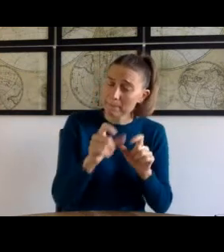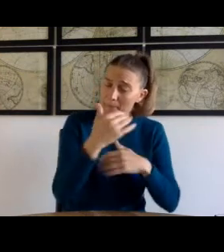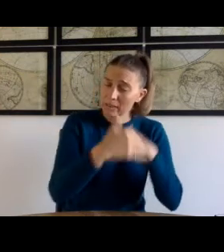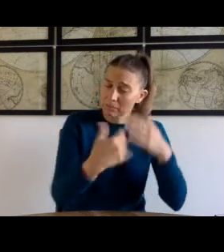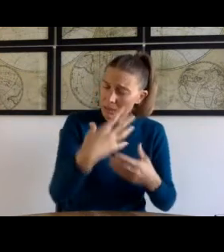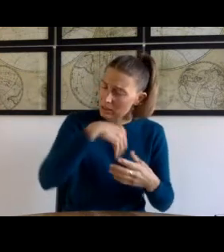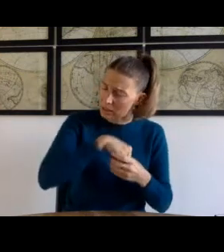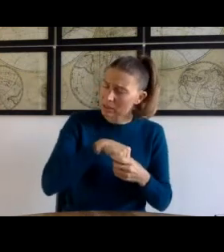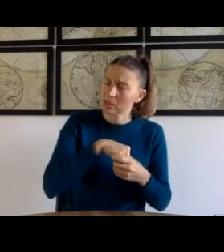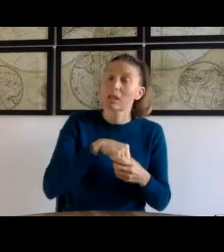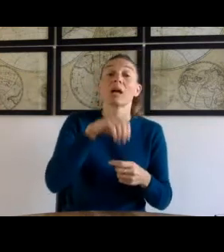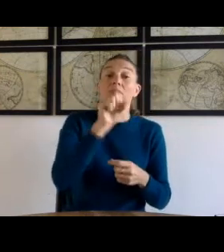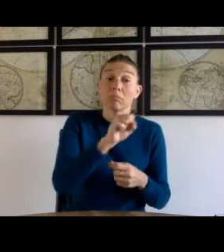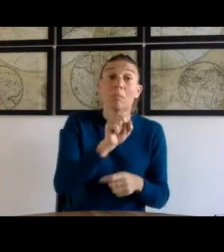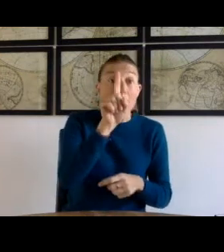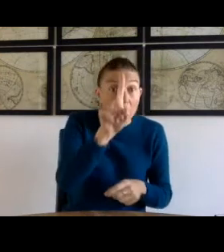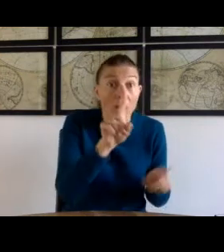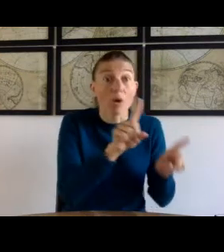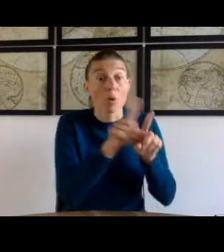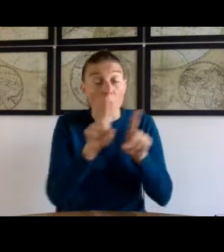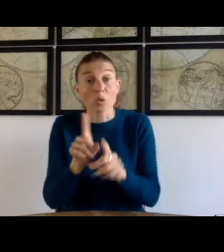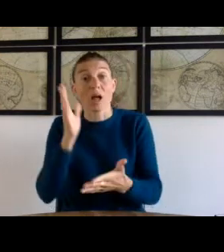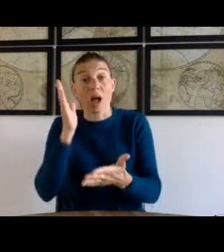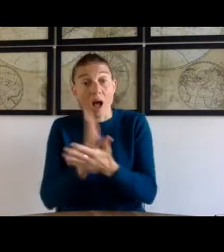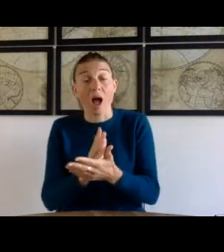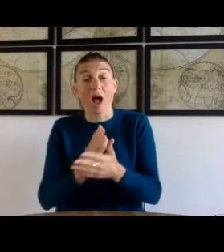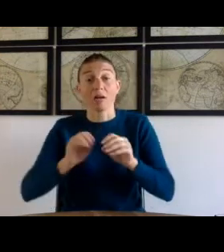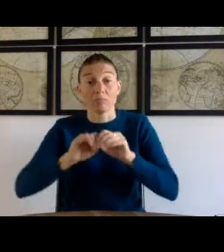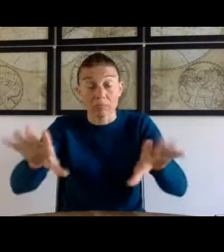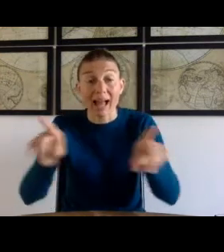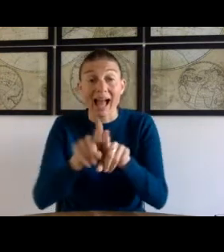about what volunteer deployment and volunteer management strategies.